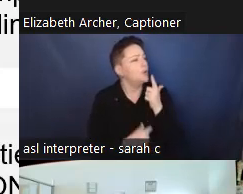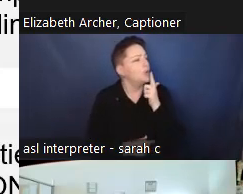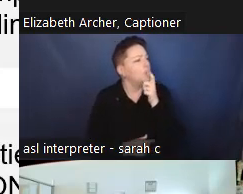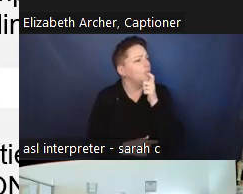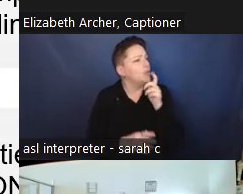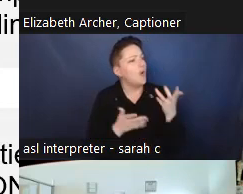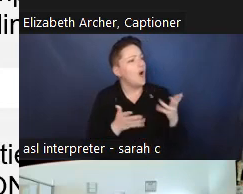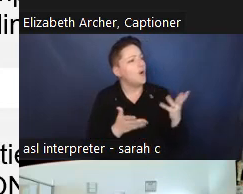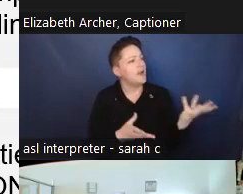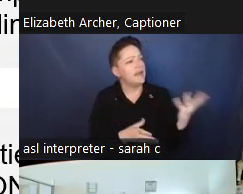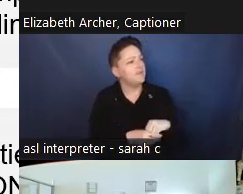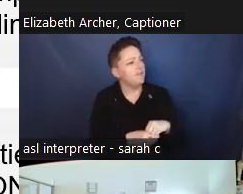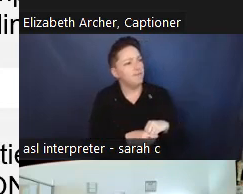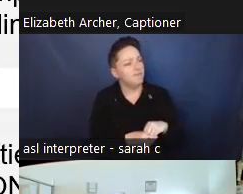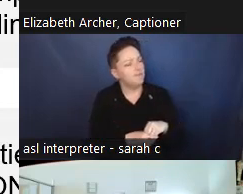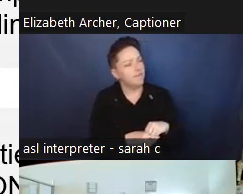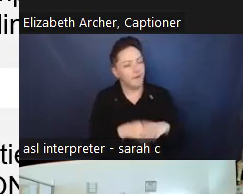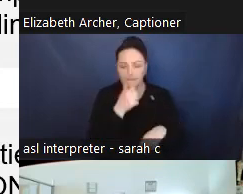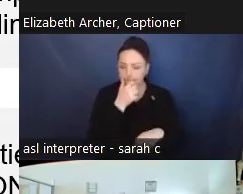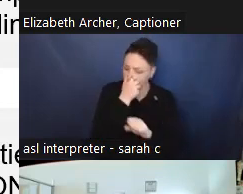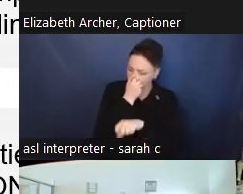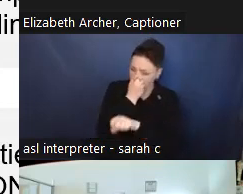so that folks may Yeah we have a dozen people. We have